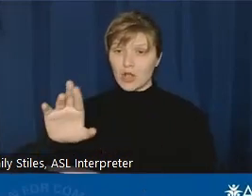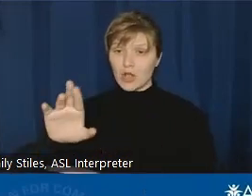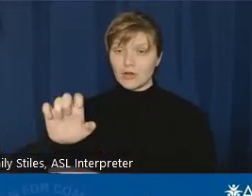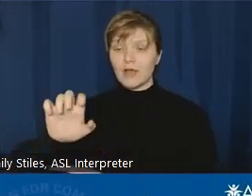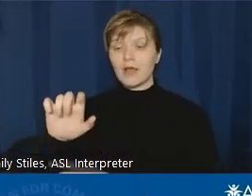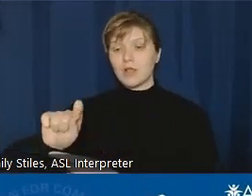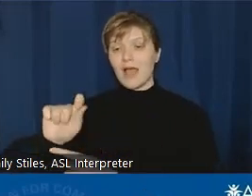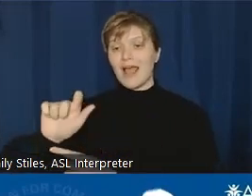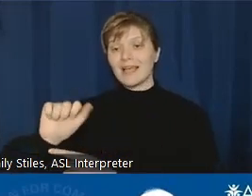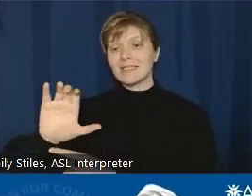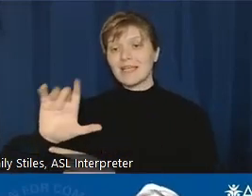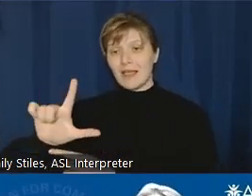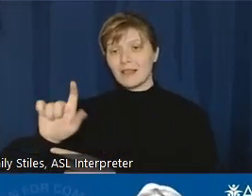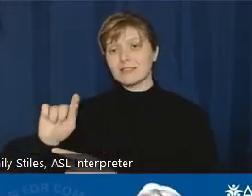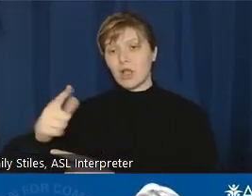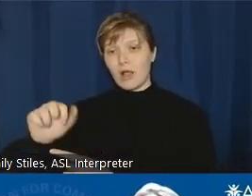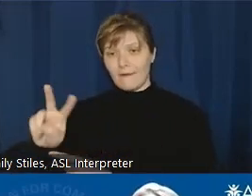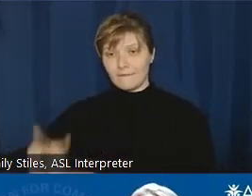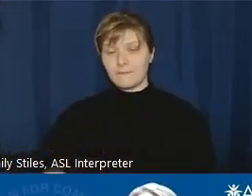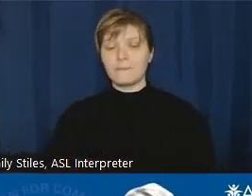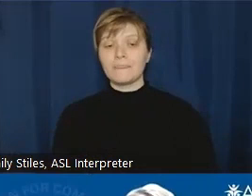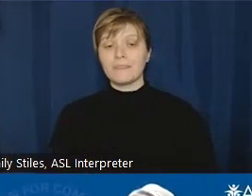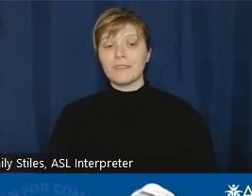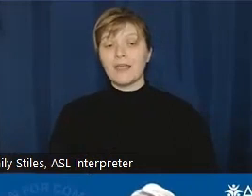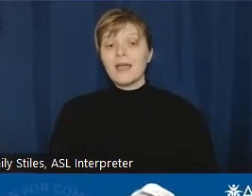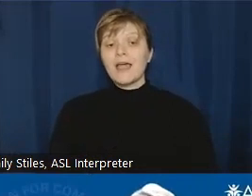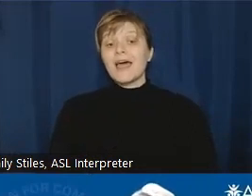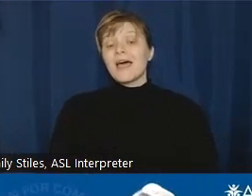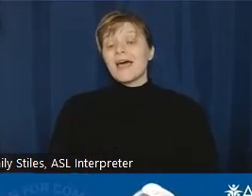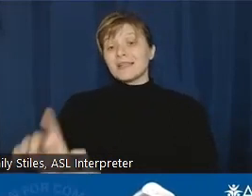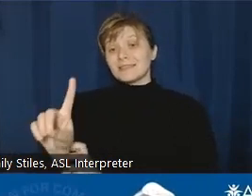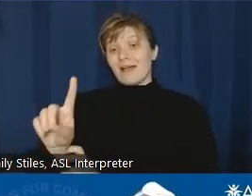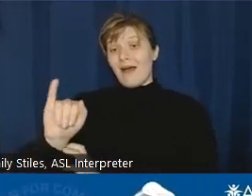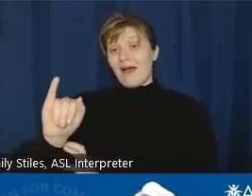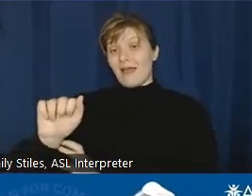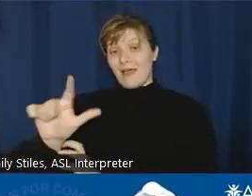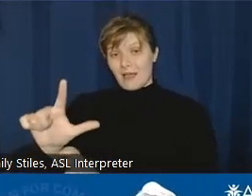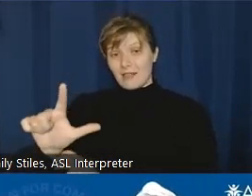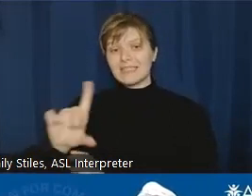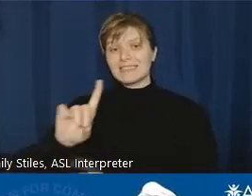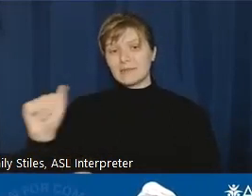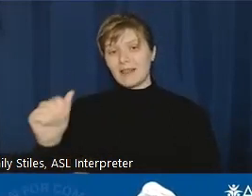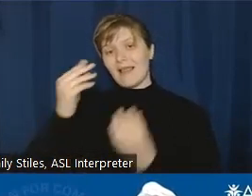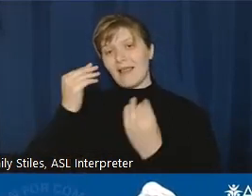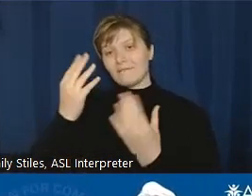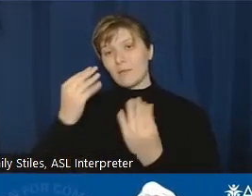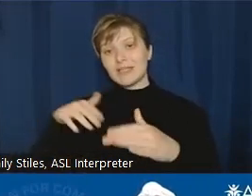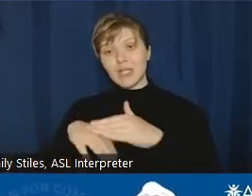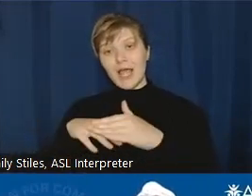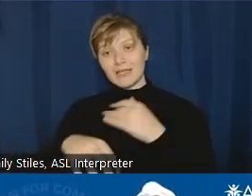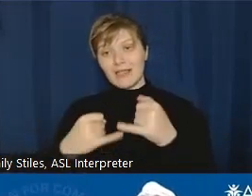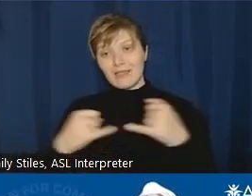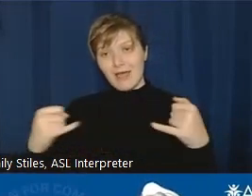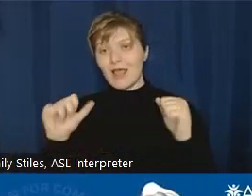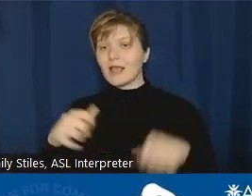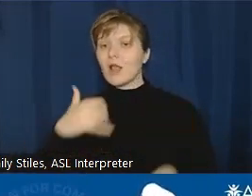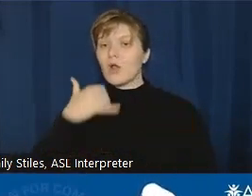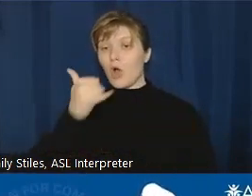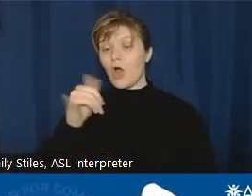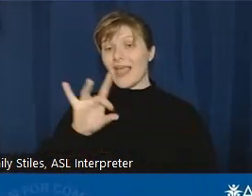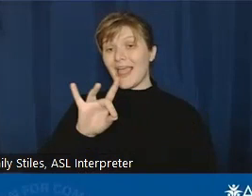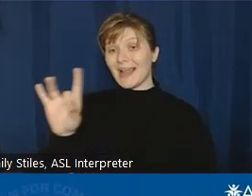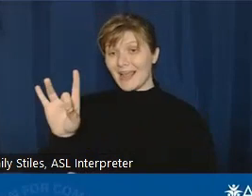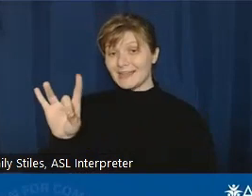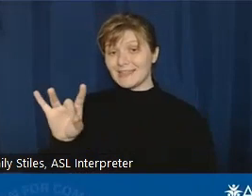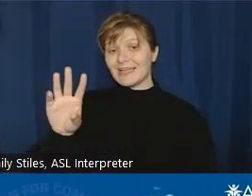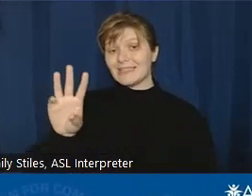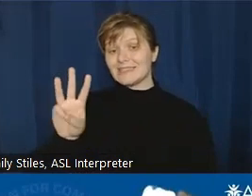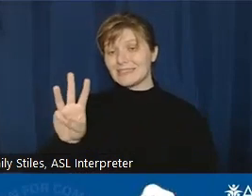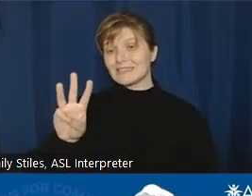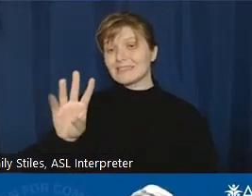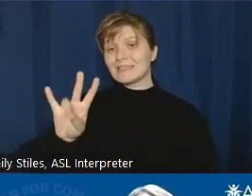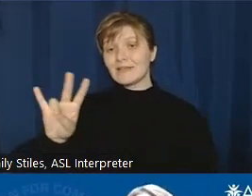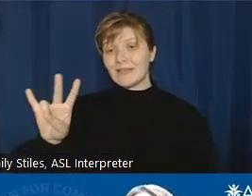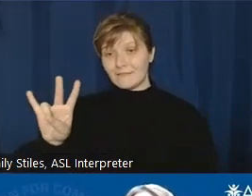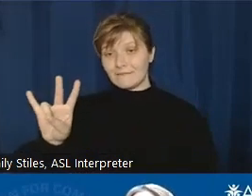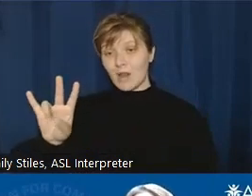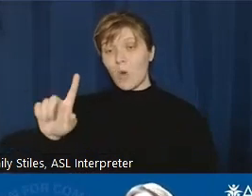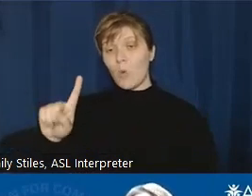The Disability Information and Access Line, or DIAL, can be reached at 888-677-1199.